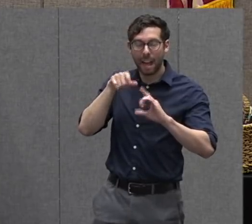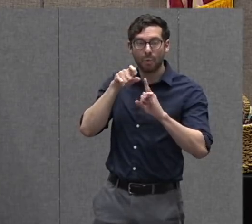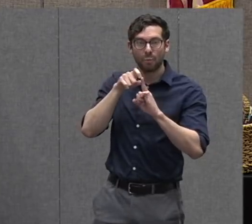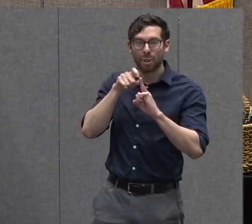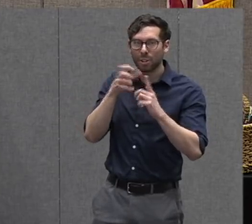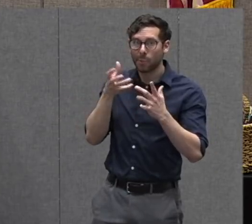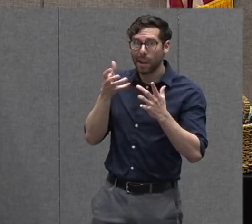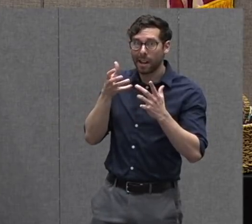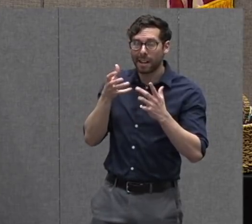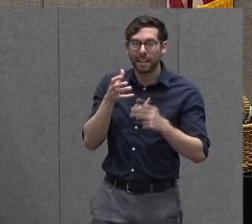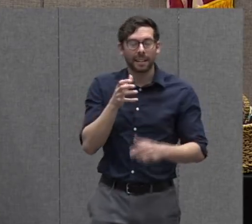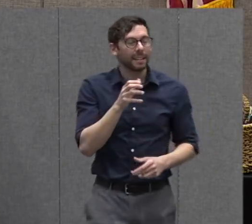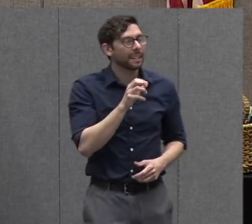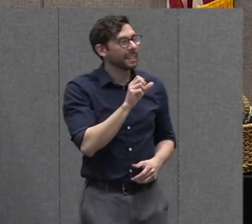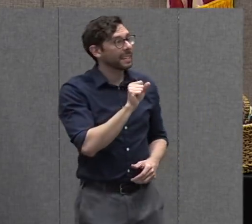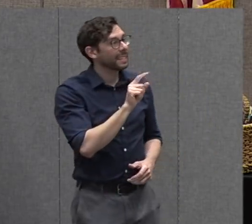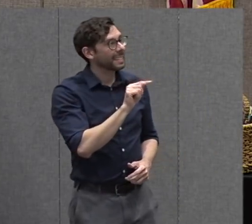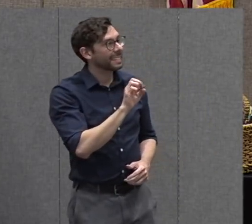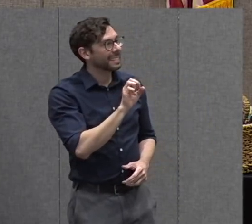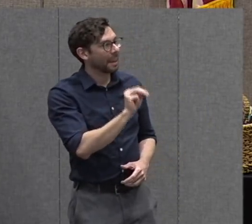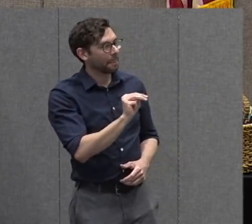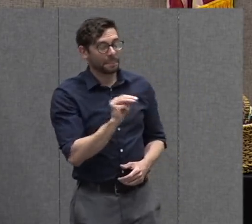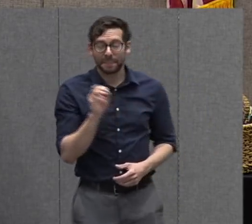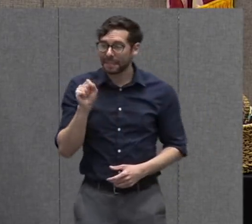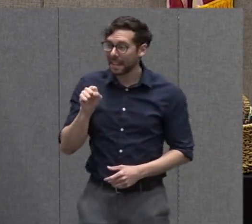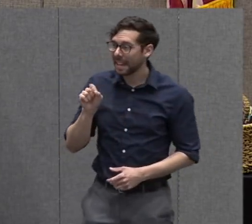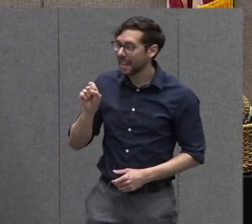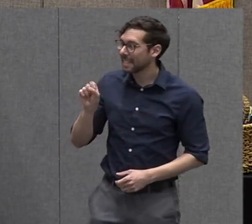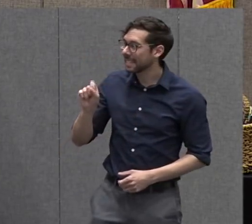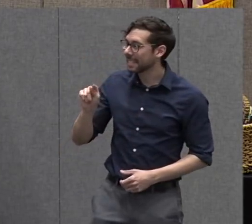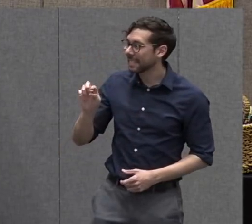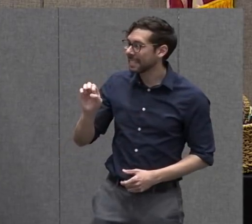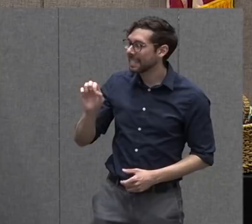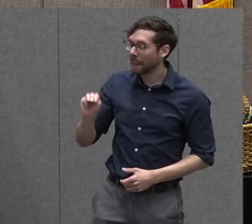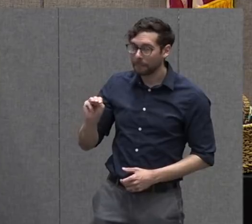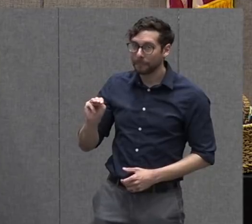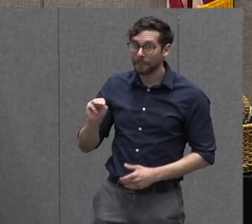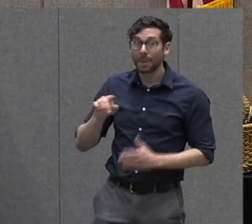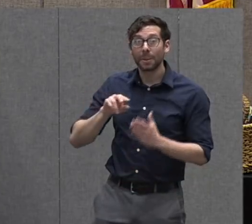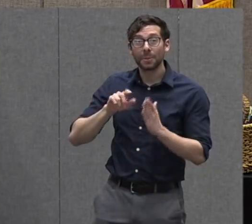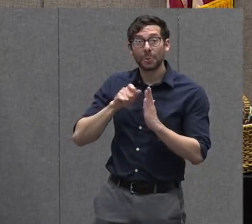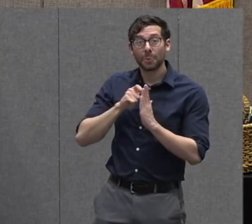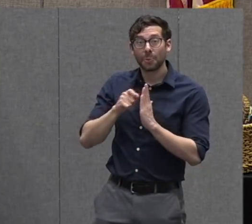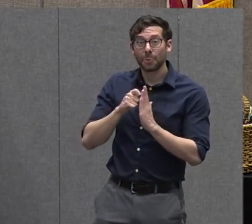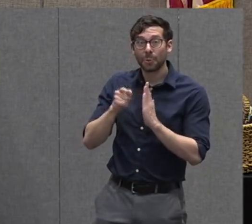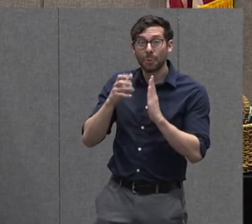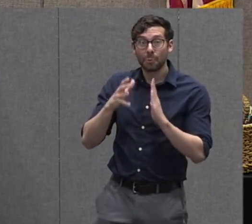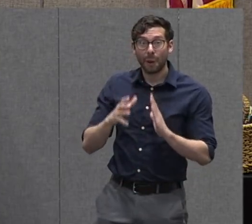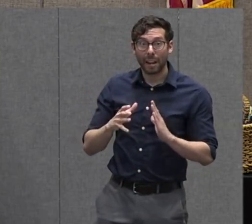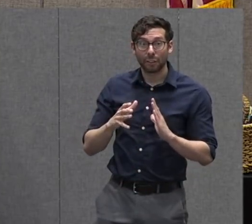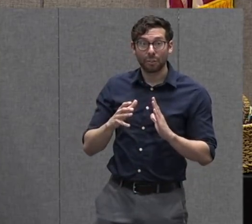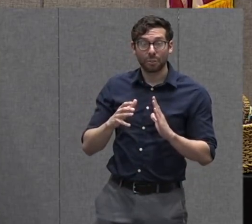[Mr. R] (mumbles) it is stem. [Miss Martindale] Yeah, so, the author made the stem of the apple say the word, stem.